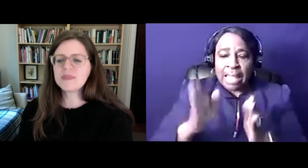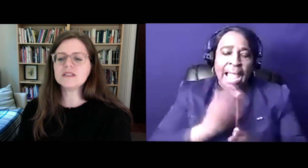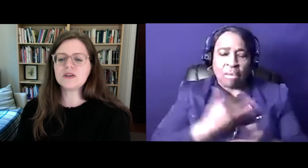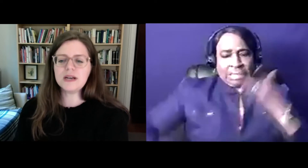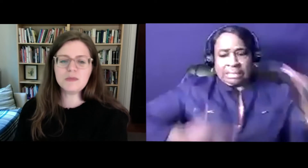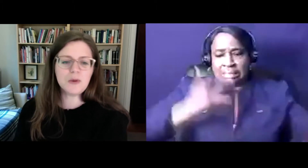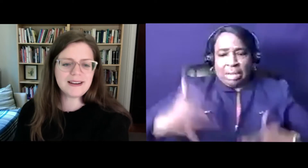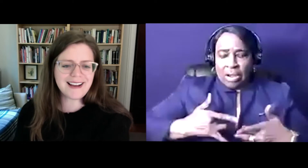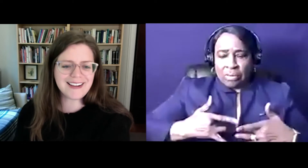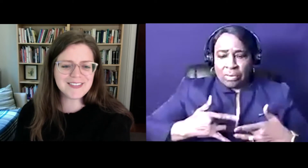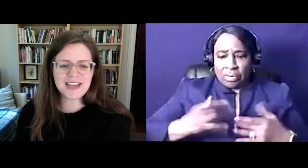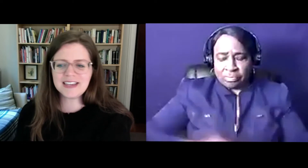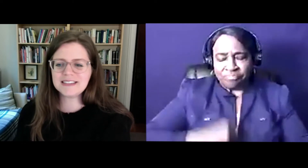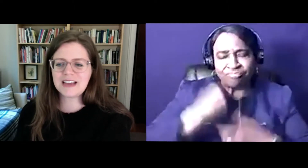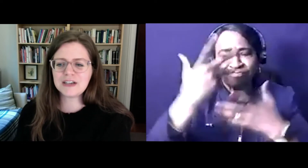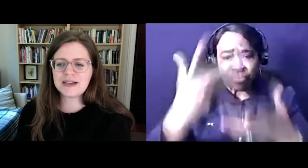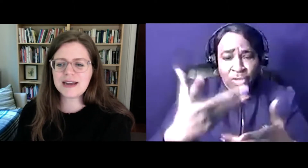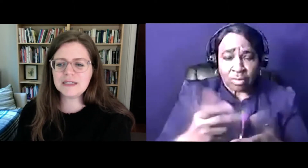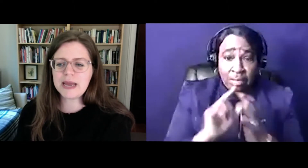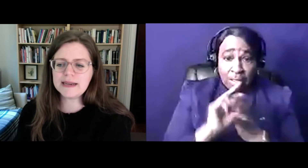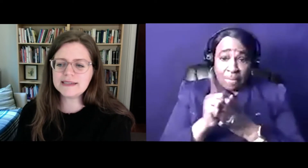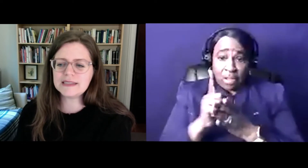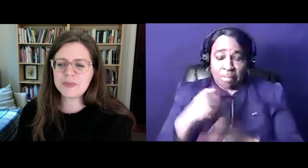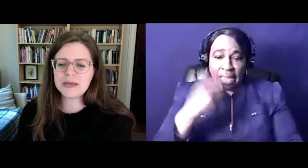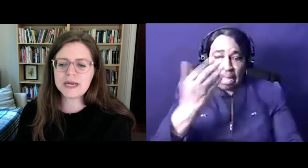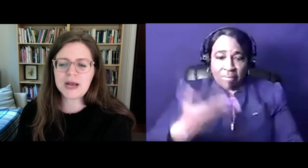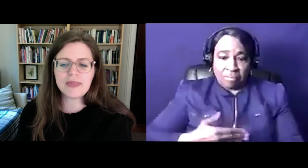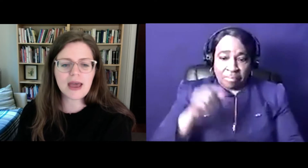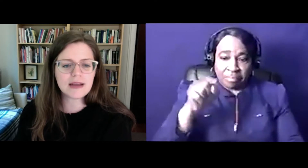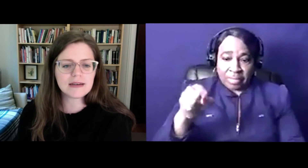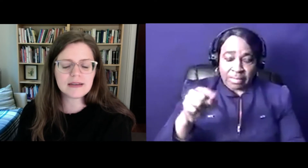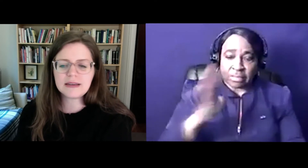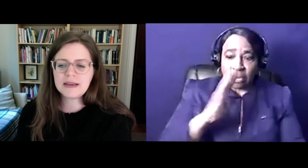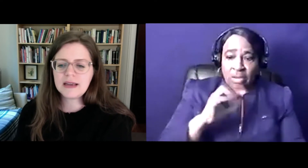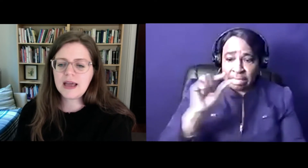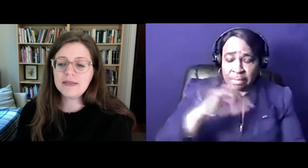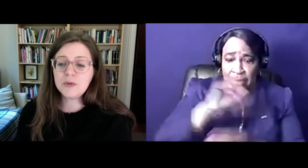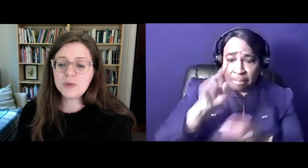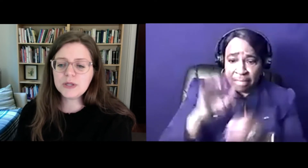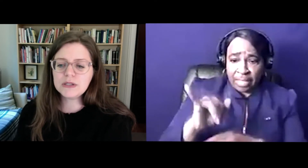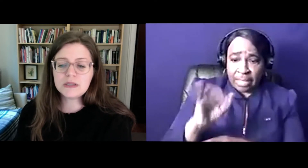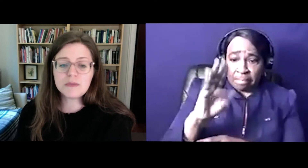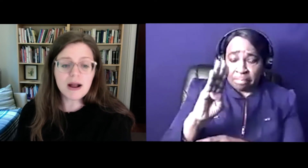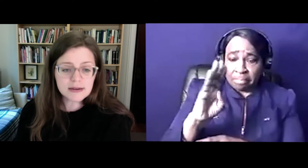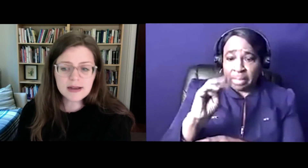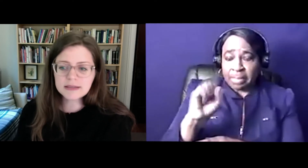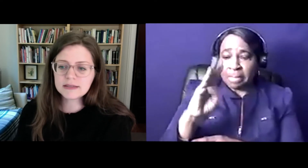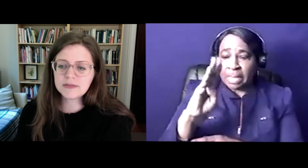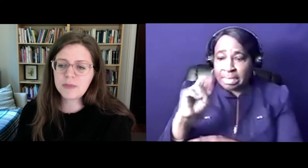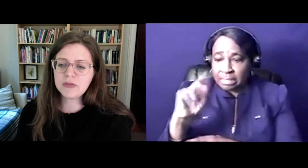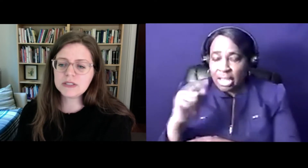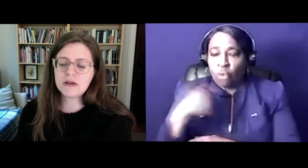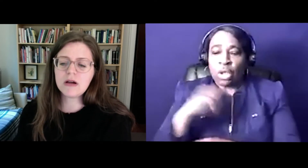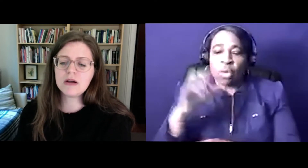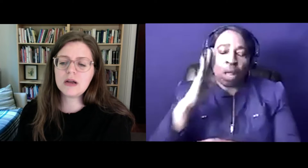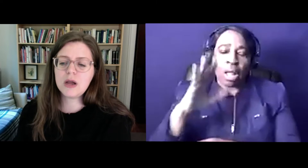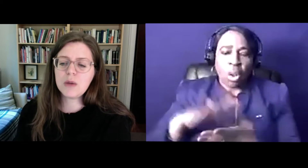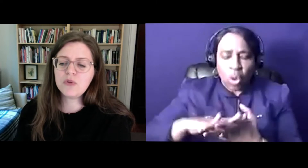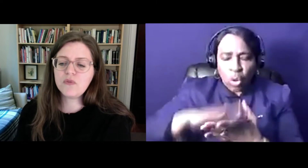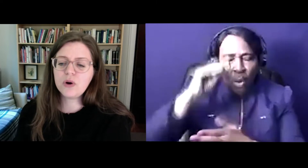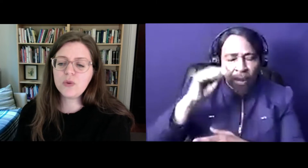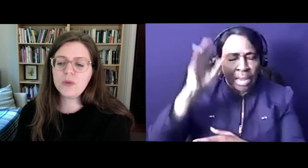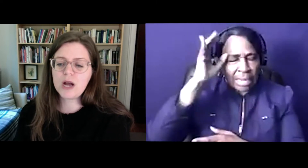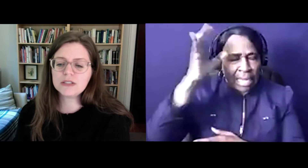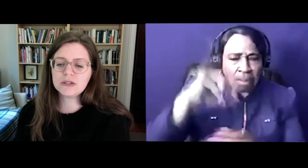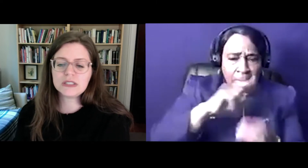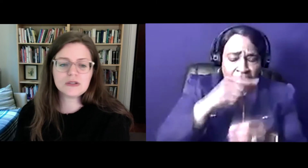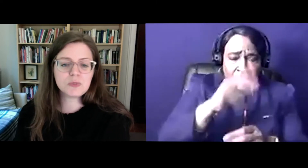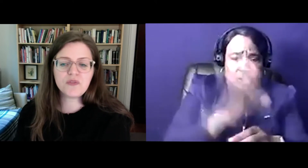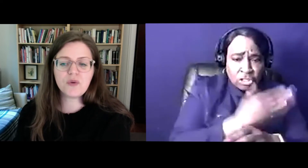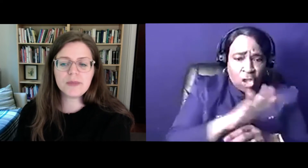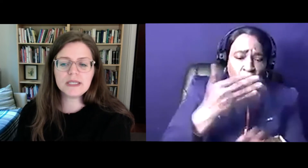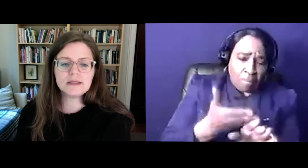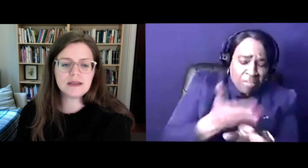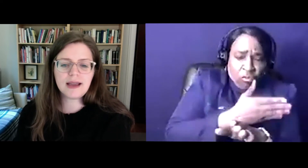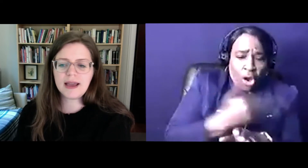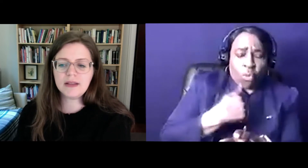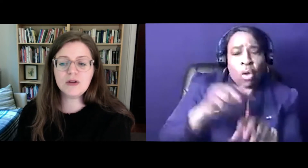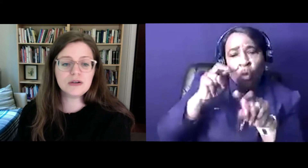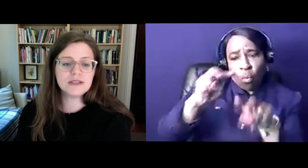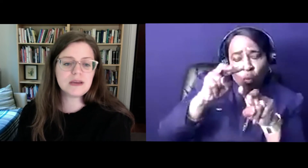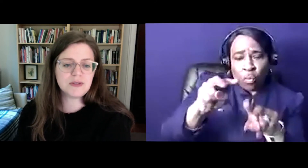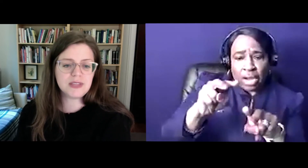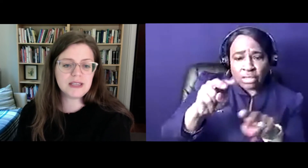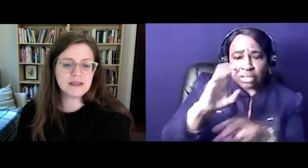So, in a moment I'll invite Dr. Natalie Bennett to speak a bit about that, and then we will learn some context about the song before we watch Crystal's performance and learn some of the